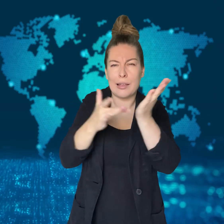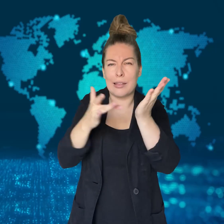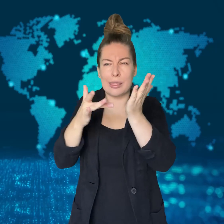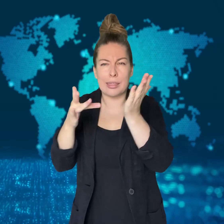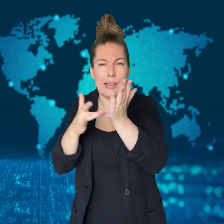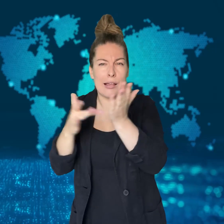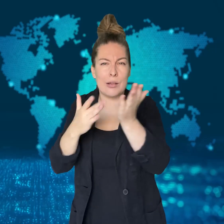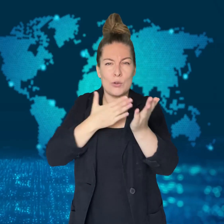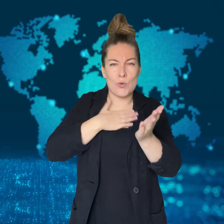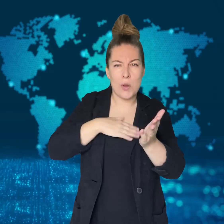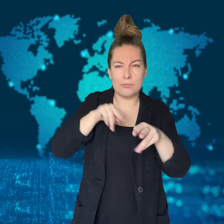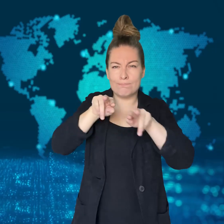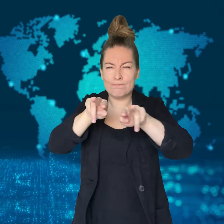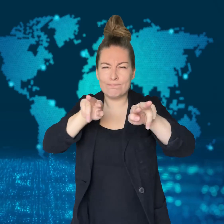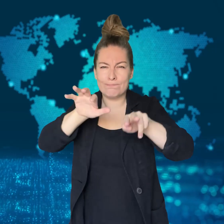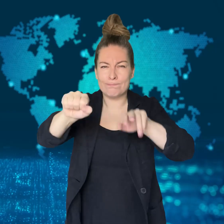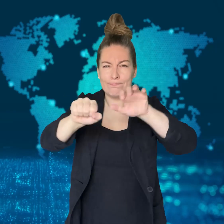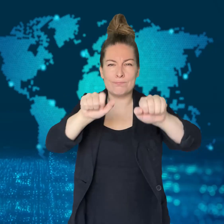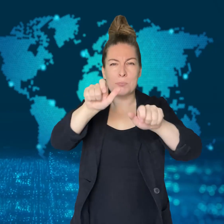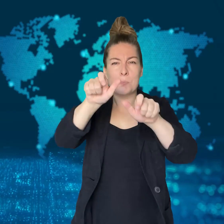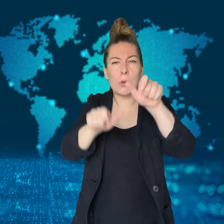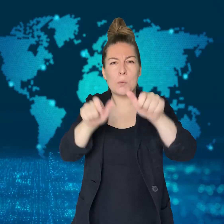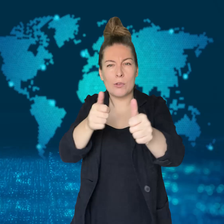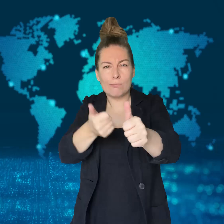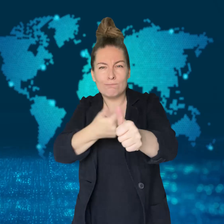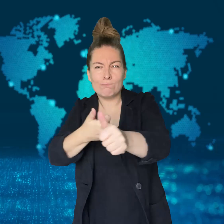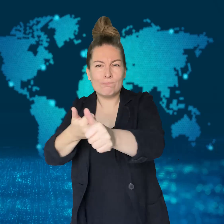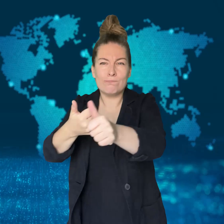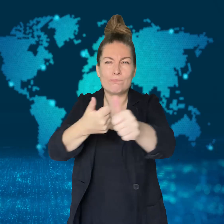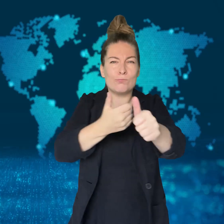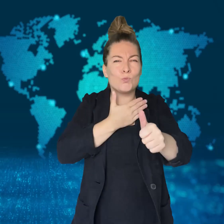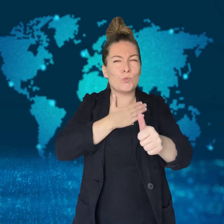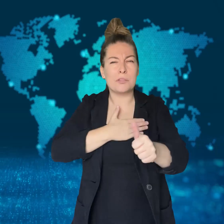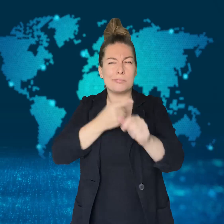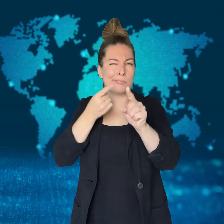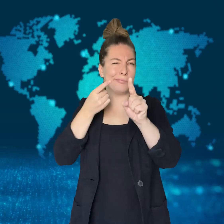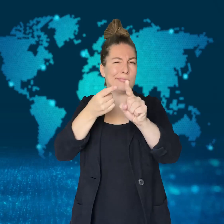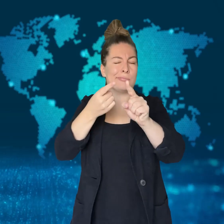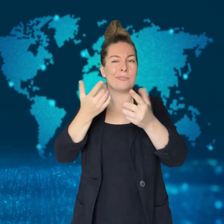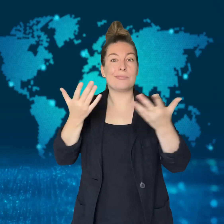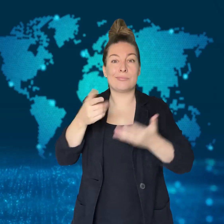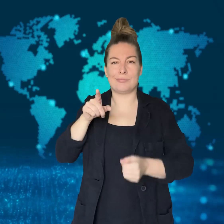mainland China's government.